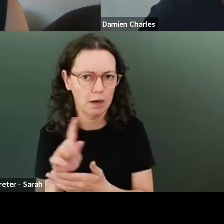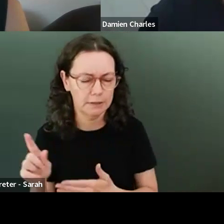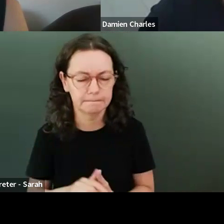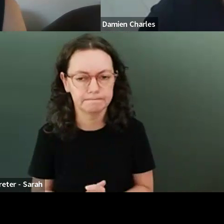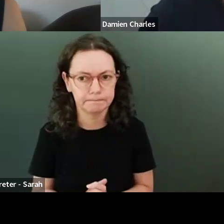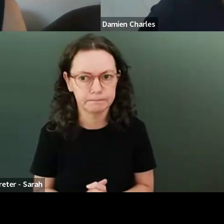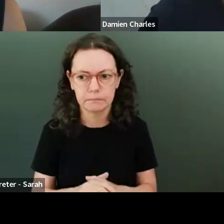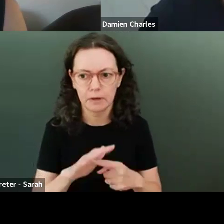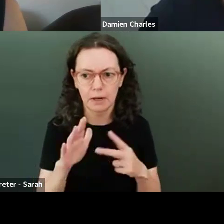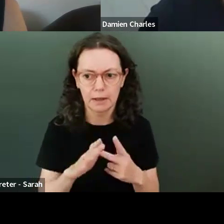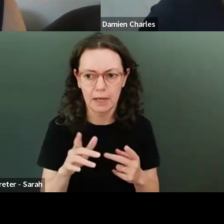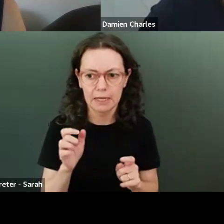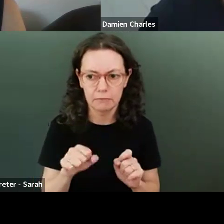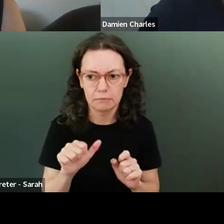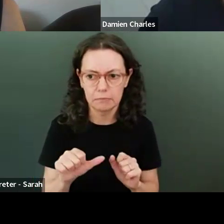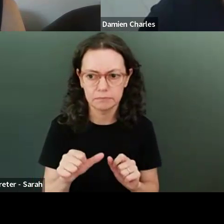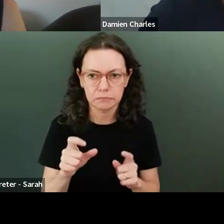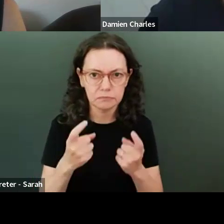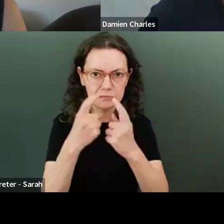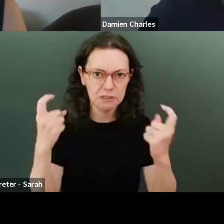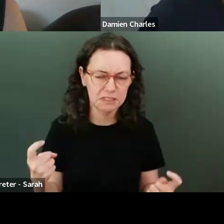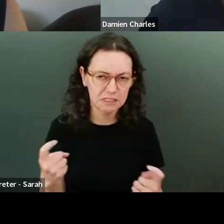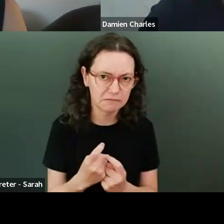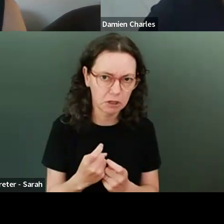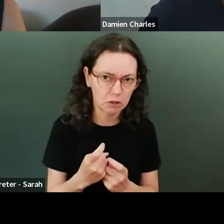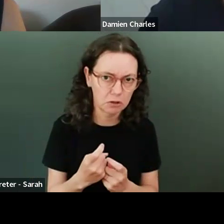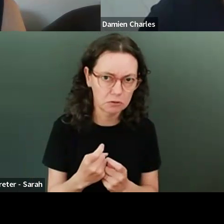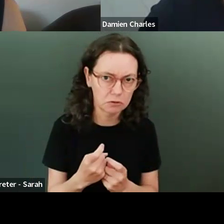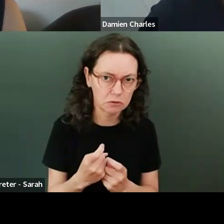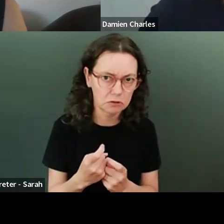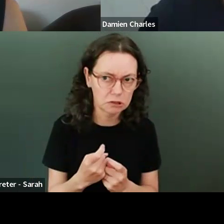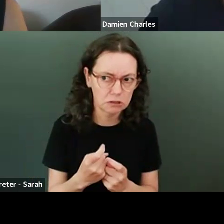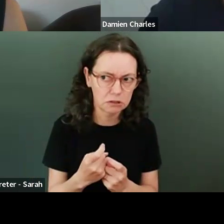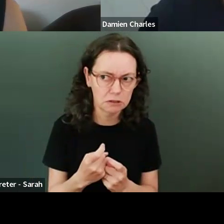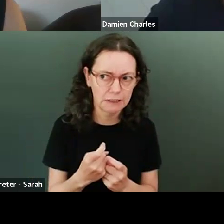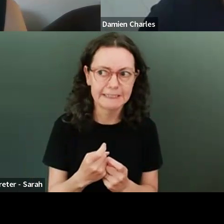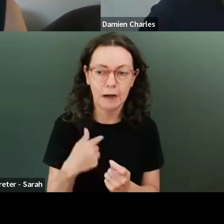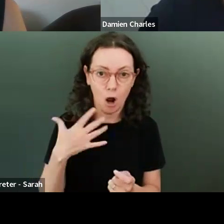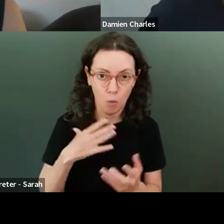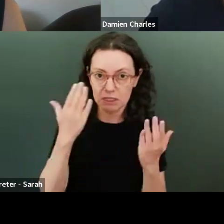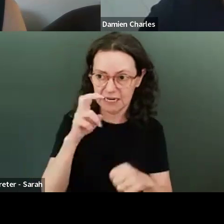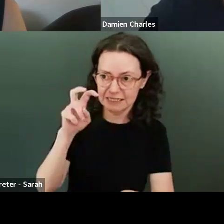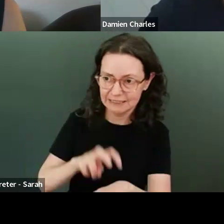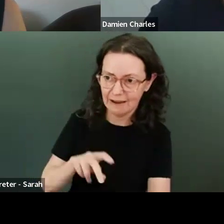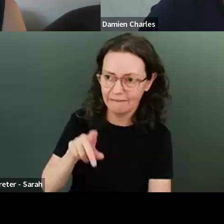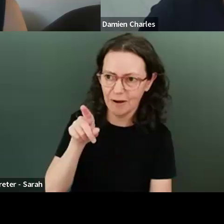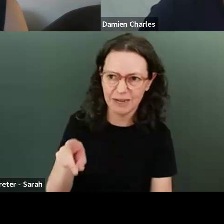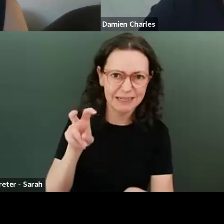also, yeah you're right some certificate level courses people do need